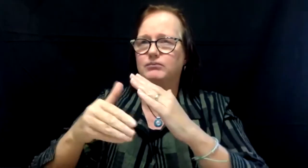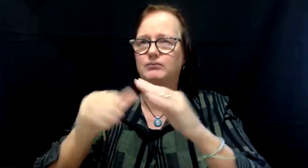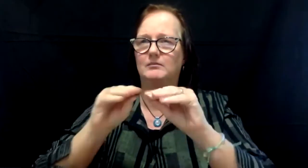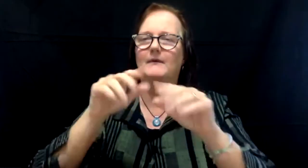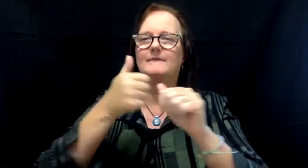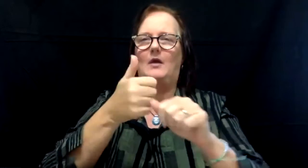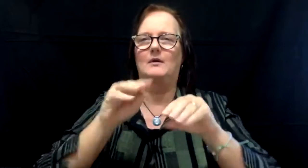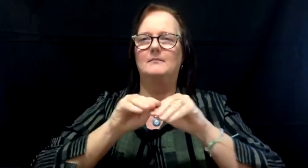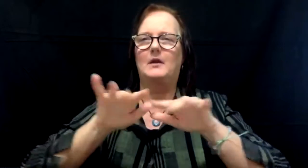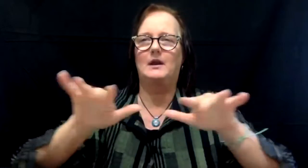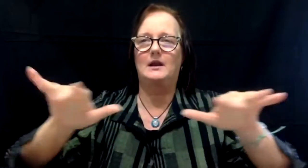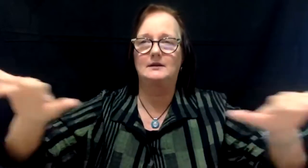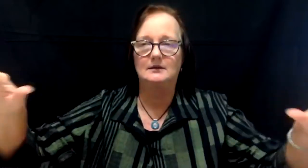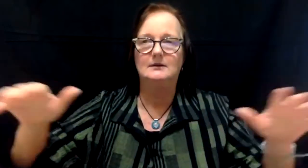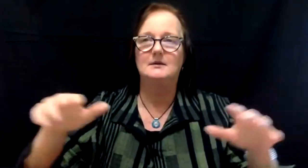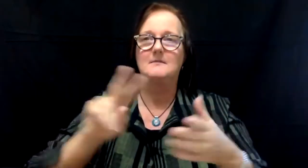following an epidemic.